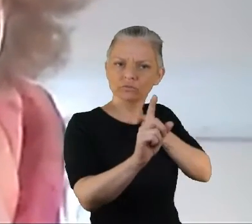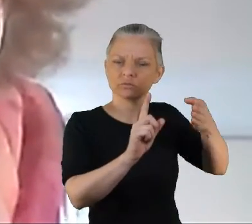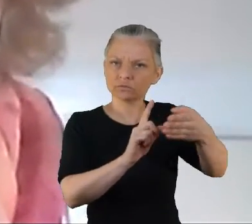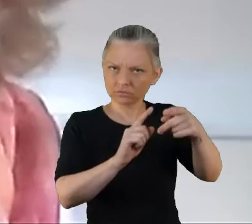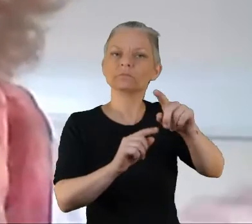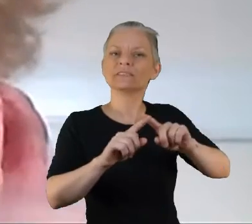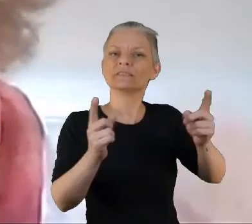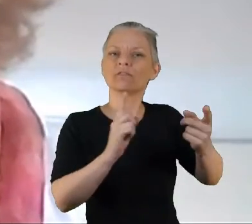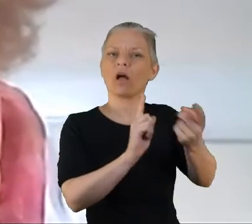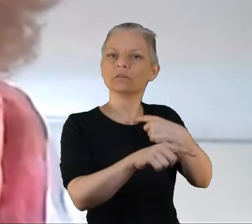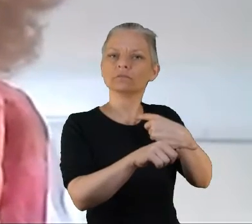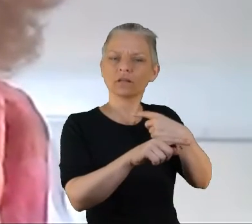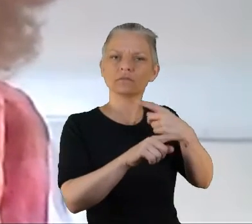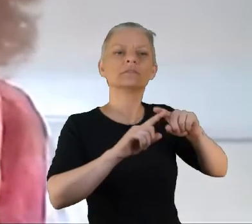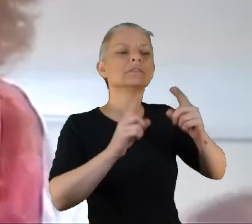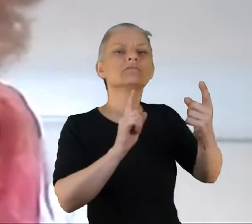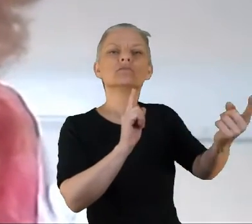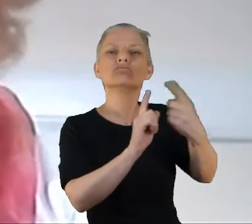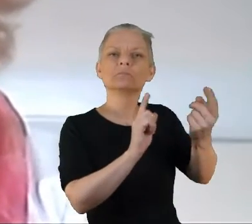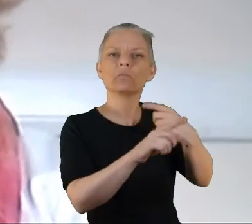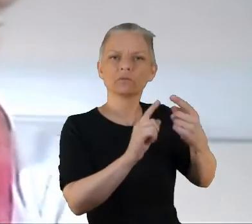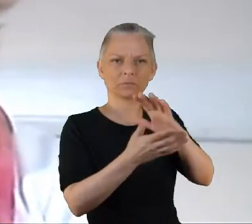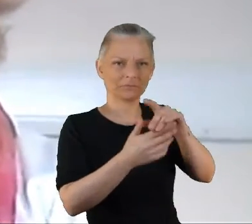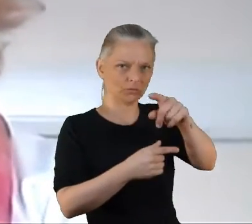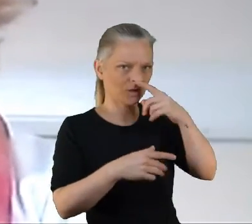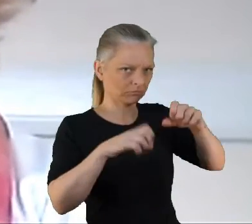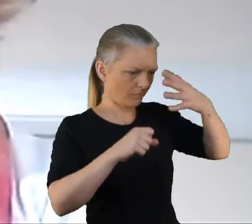you feel?’ That’s a different question that you get a different answer and a different response